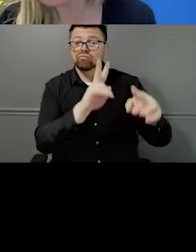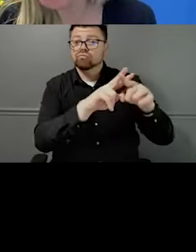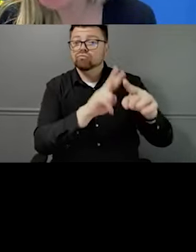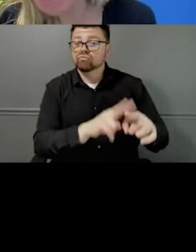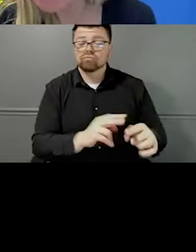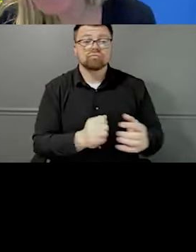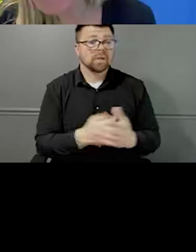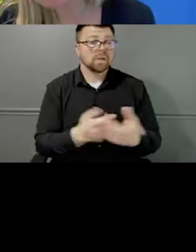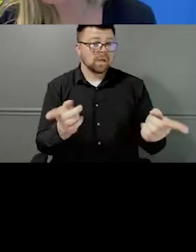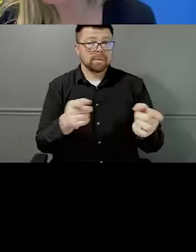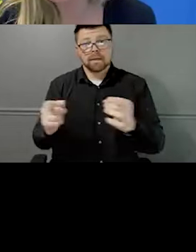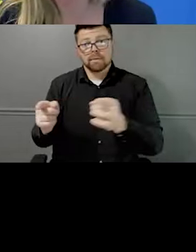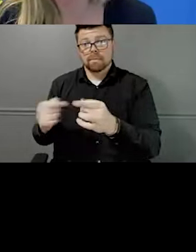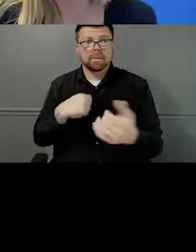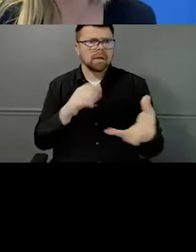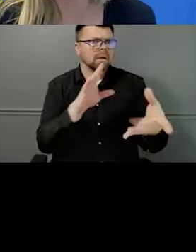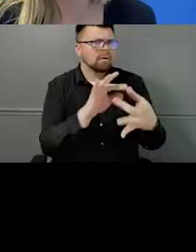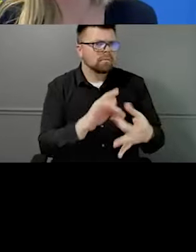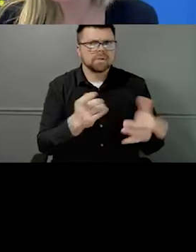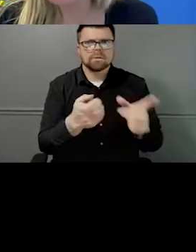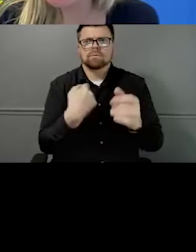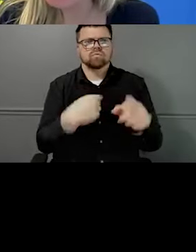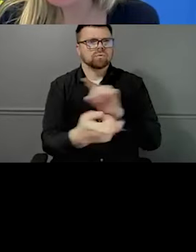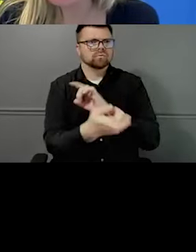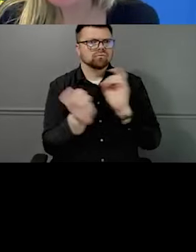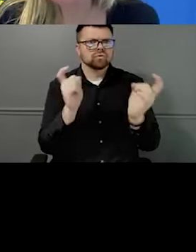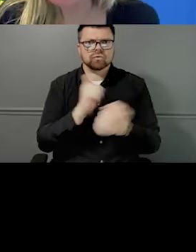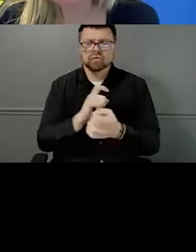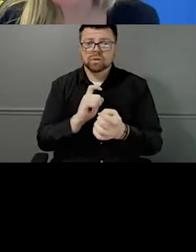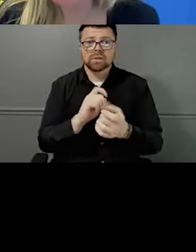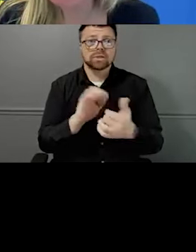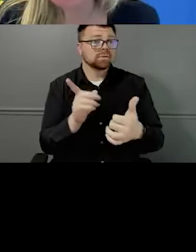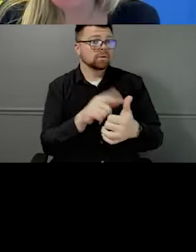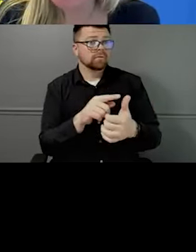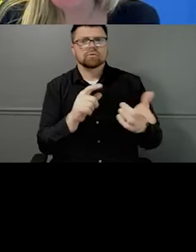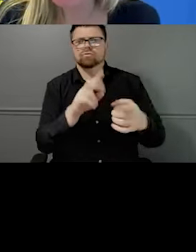I mentioned that we had modified the initial set of definitions that came out in